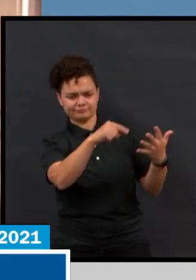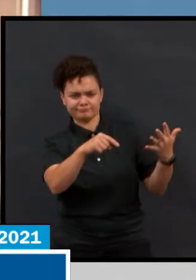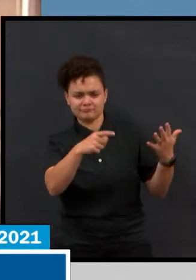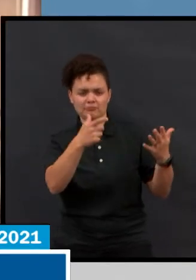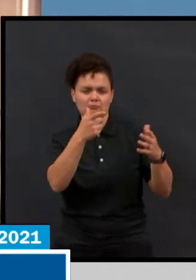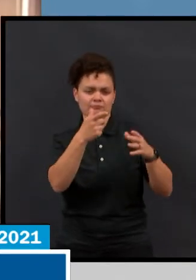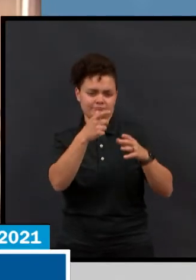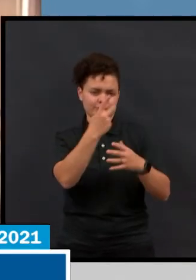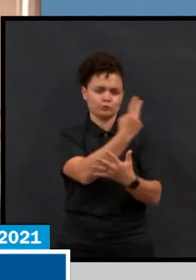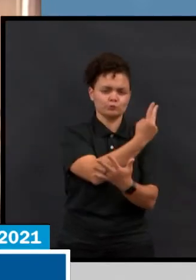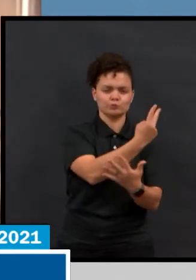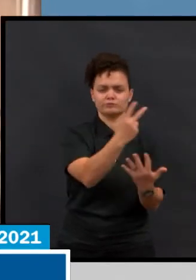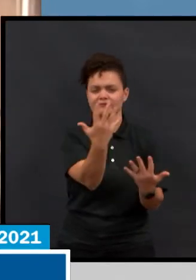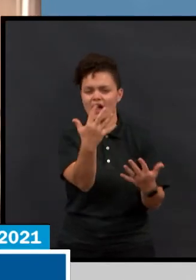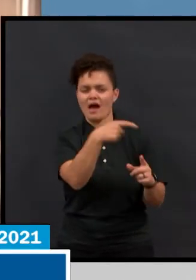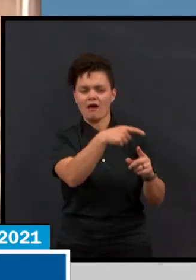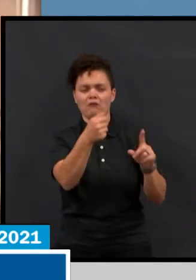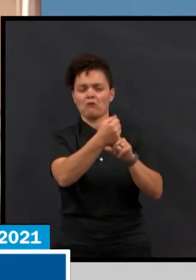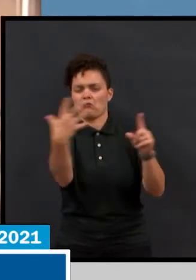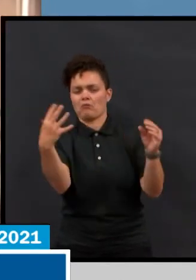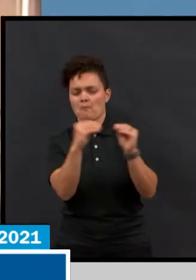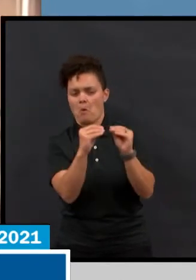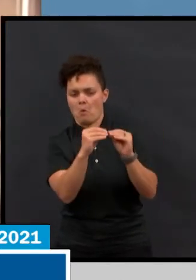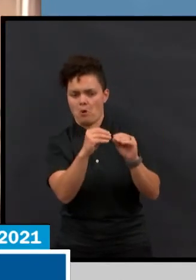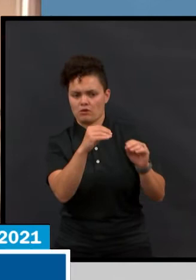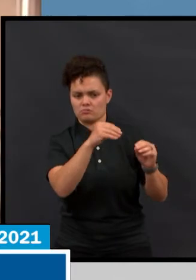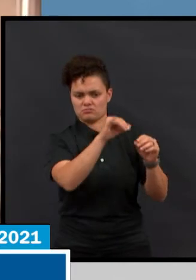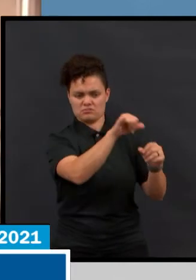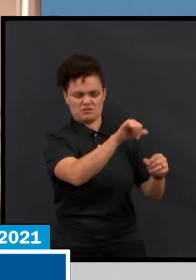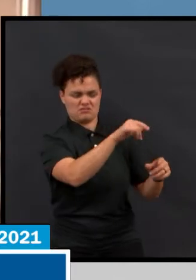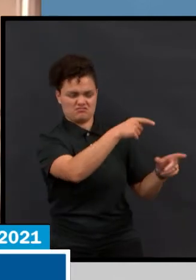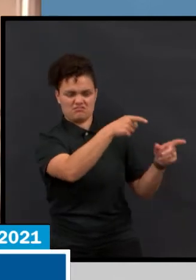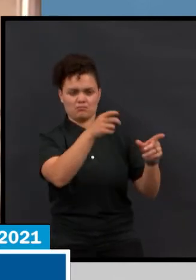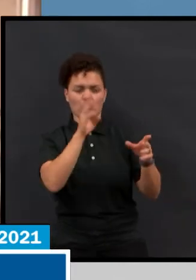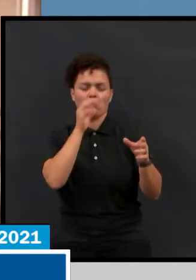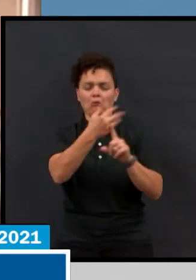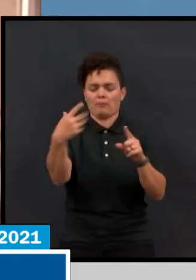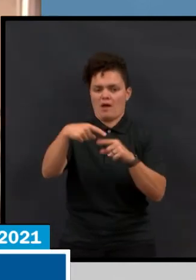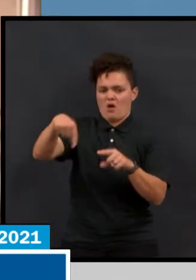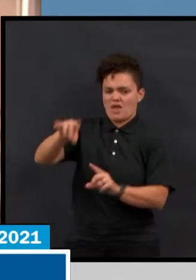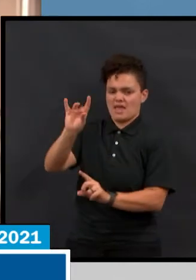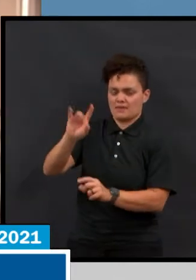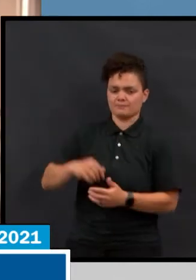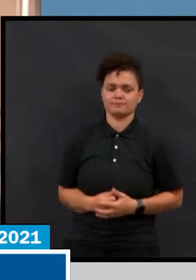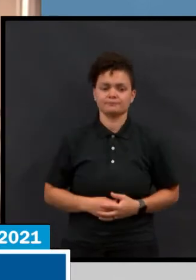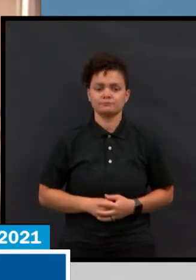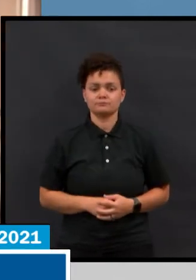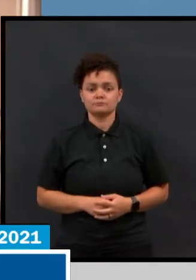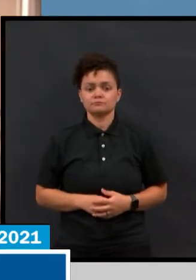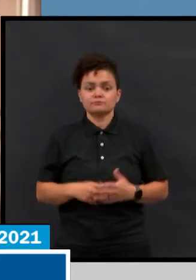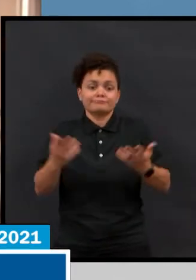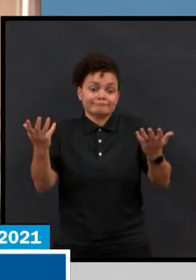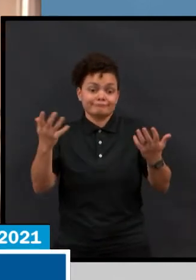in council district 8. uh it's no secret that crime is up it's up in our city just like it